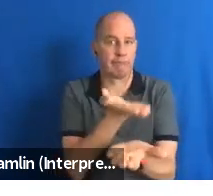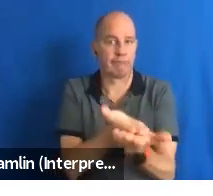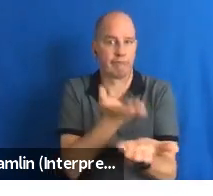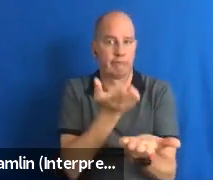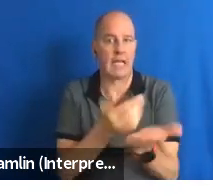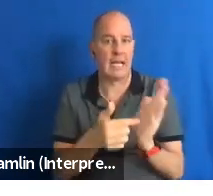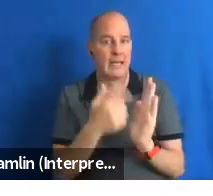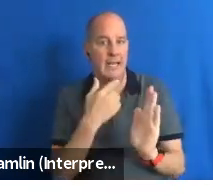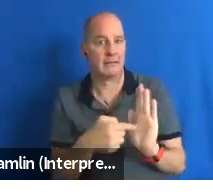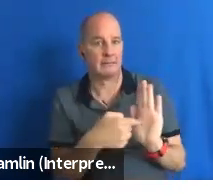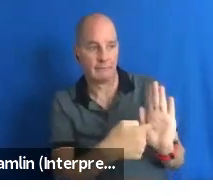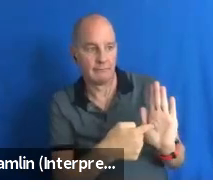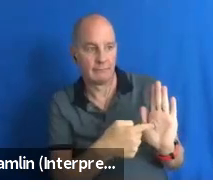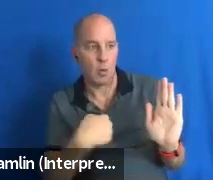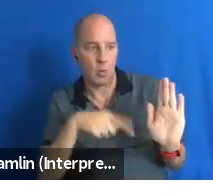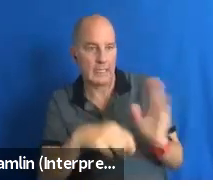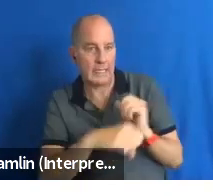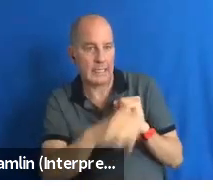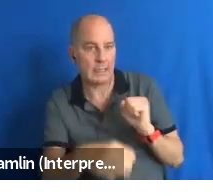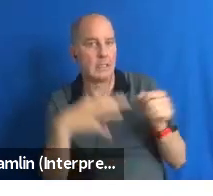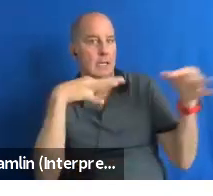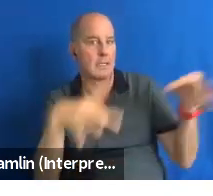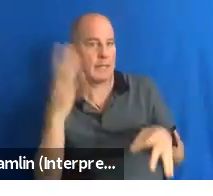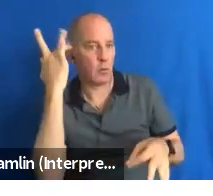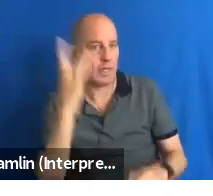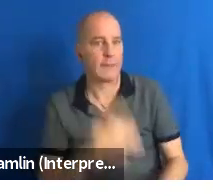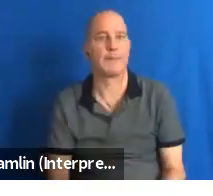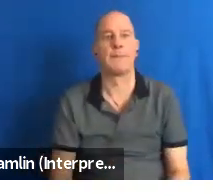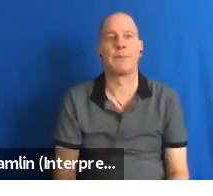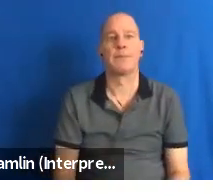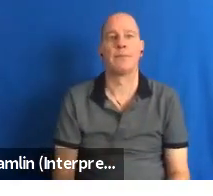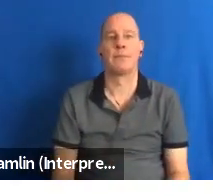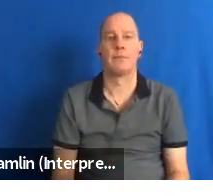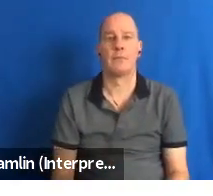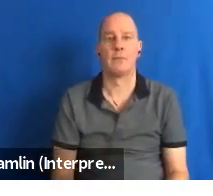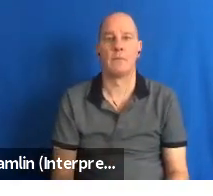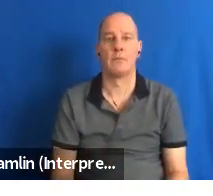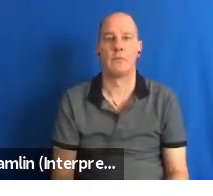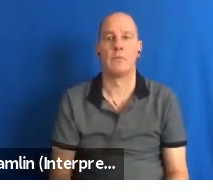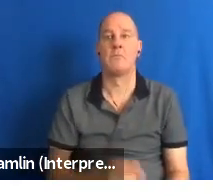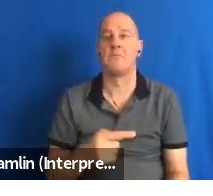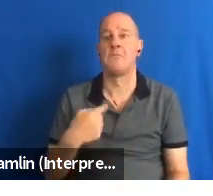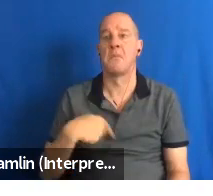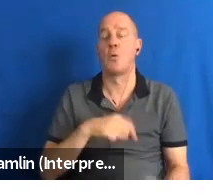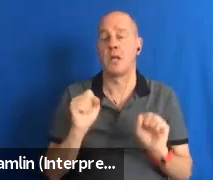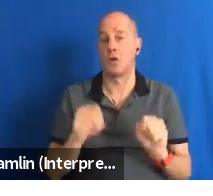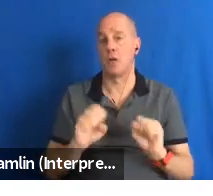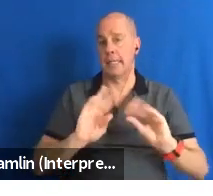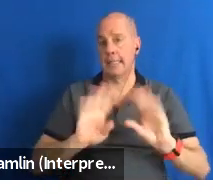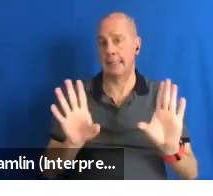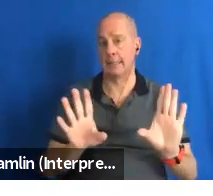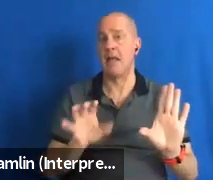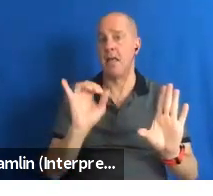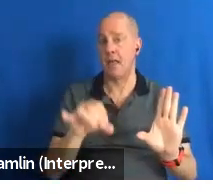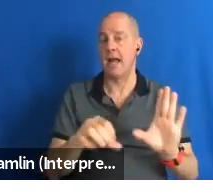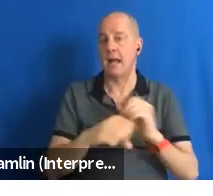would be necessary. And we were able to clarify that indeed those extensions are available when